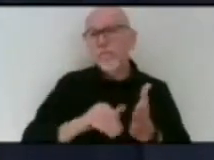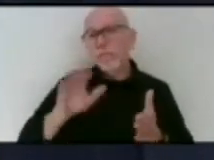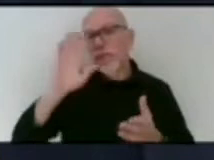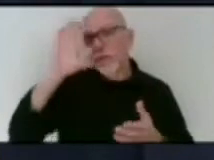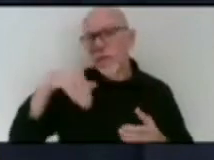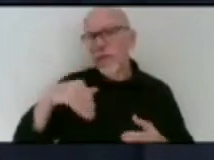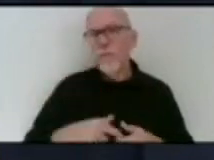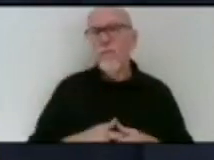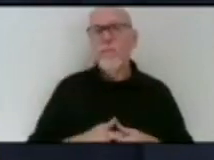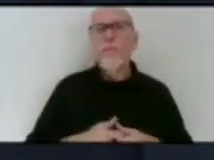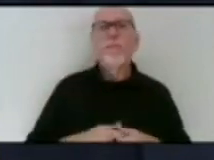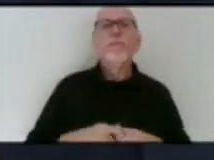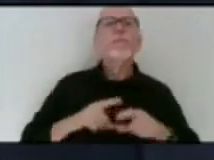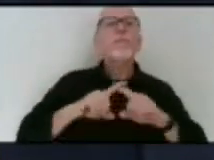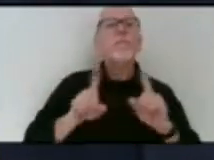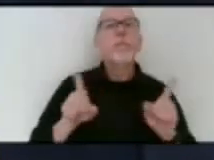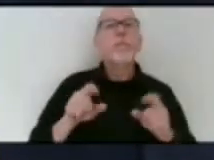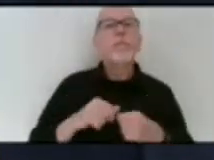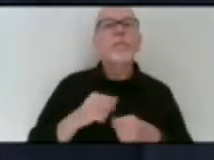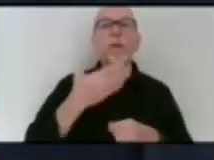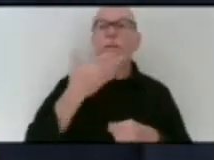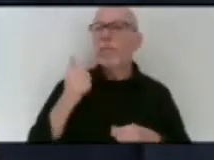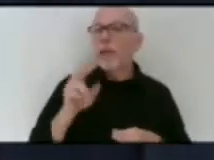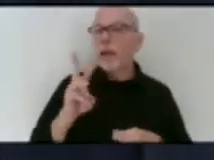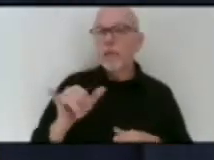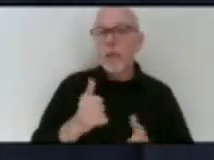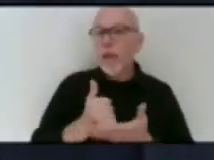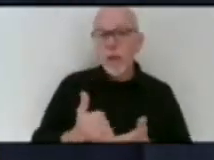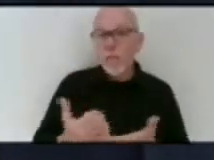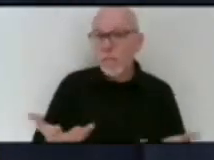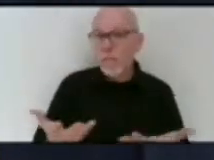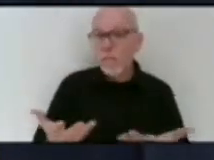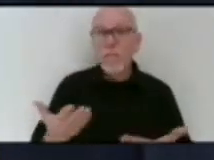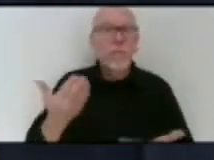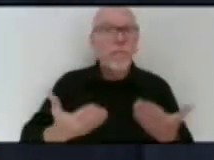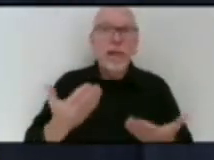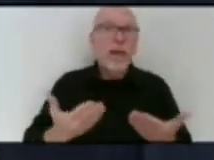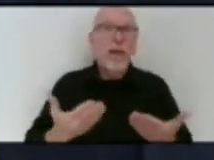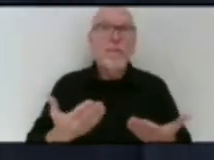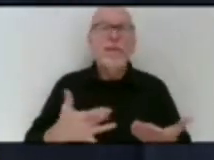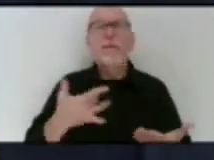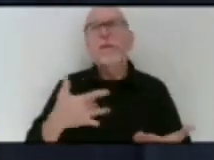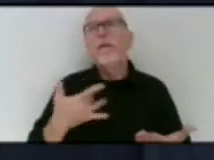but the best way we can help it may be inconvenient, but it's also turns out,